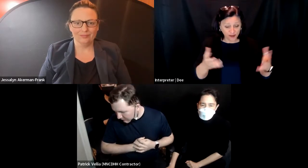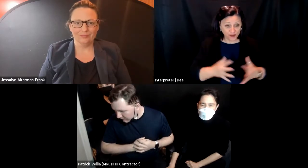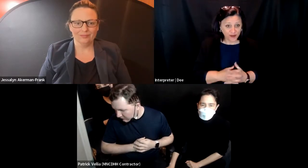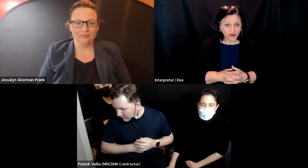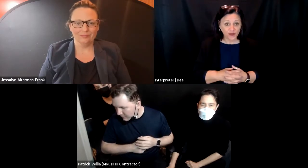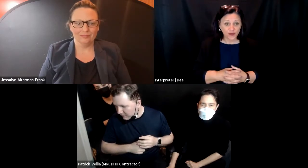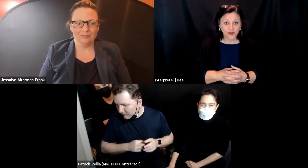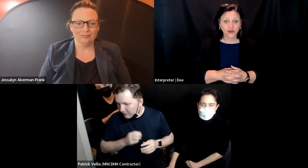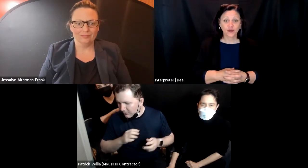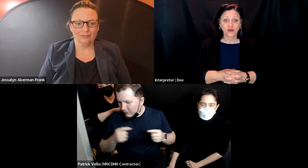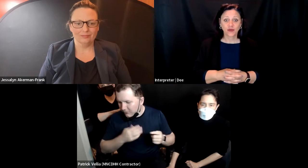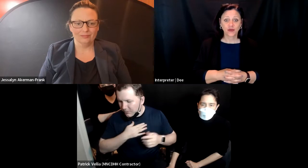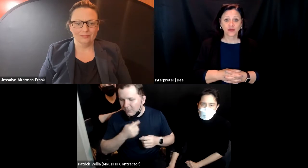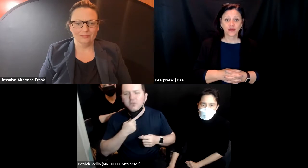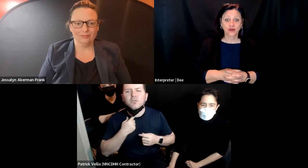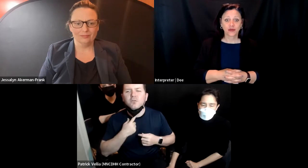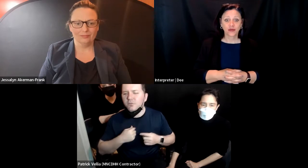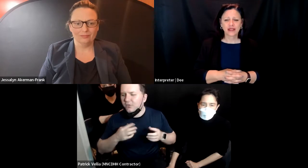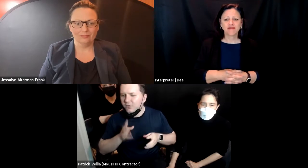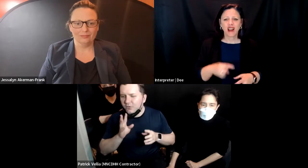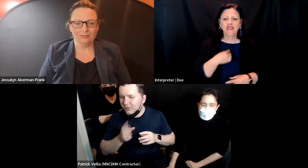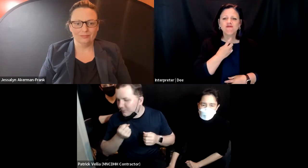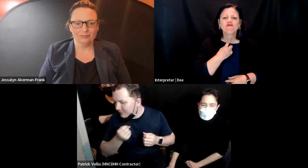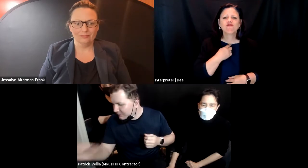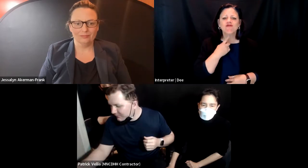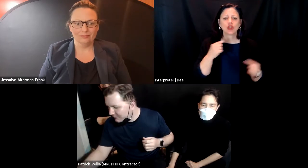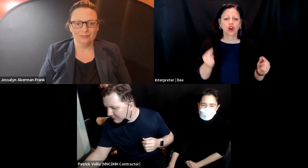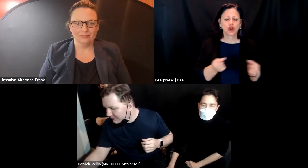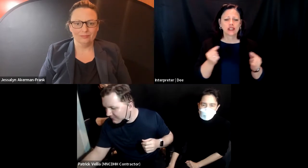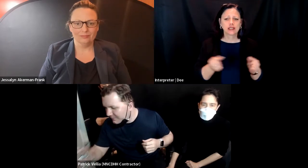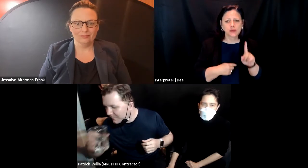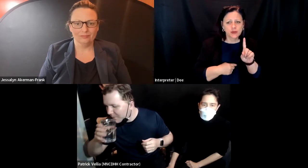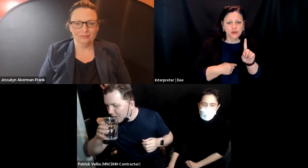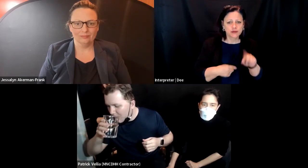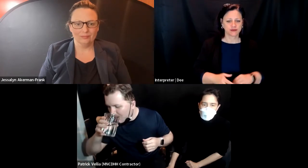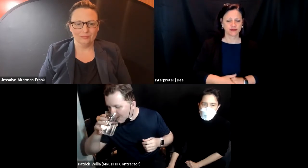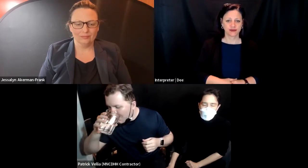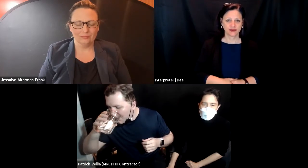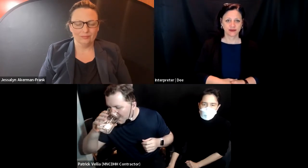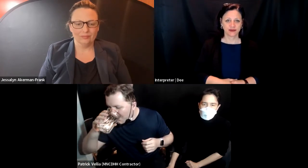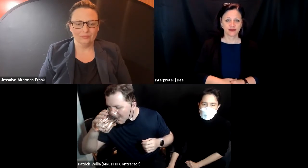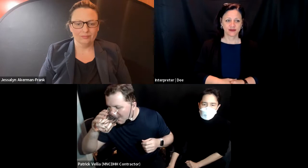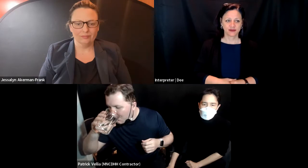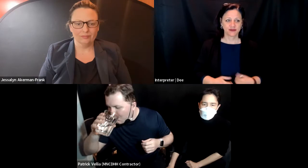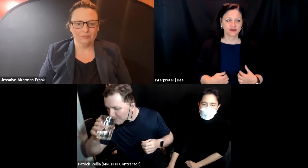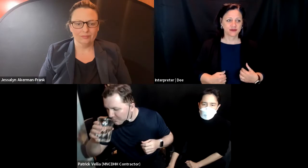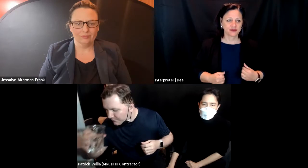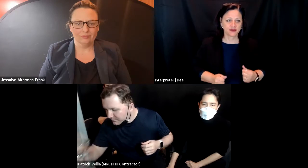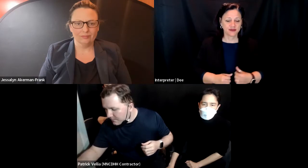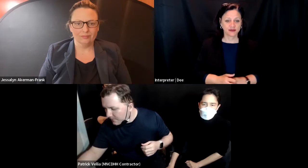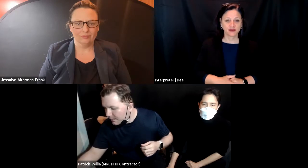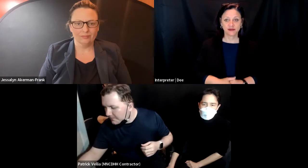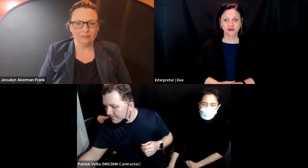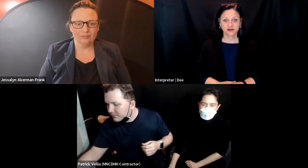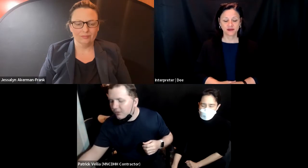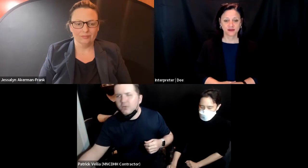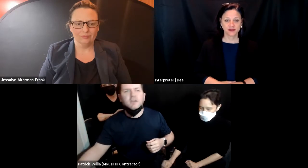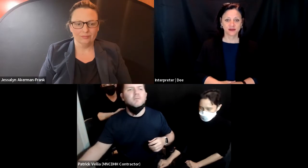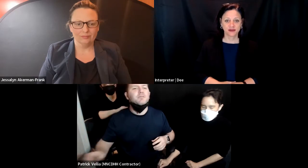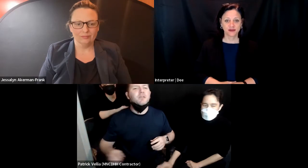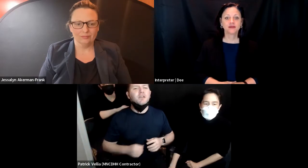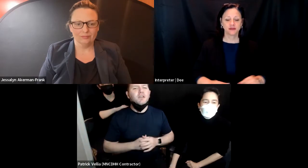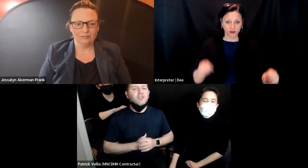So, how do I communicate?